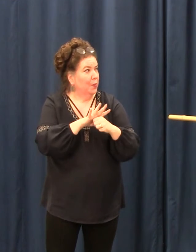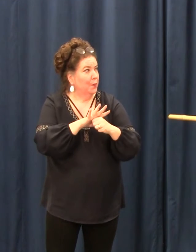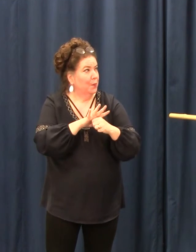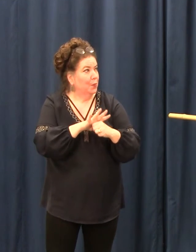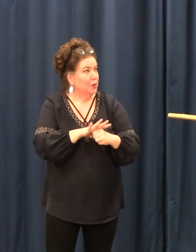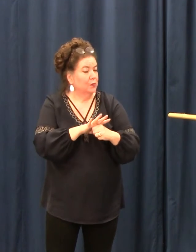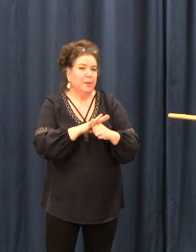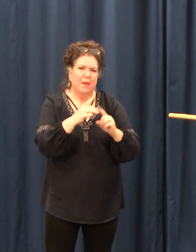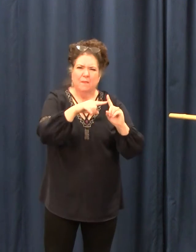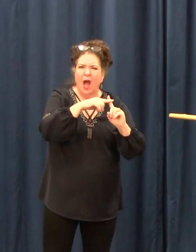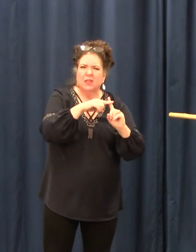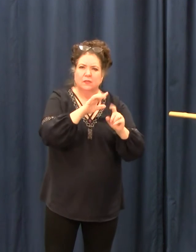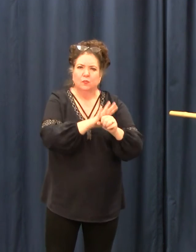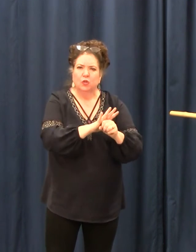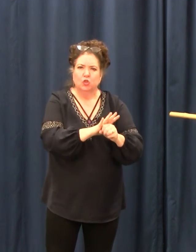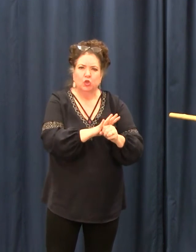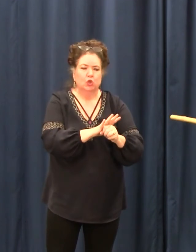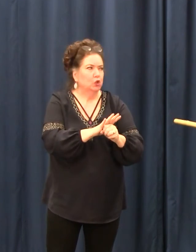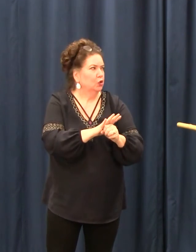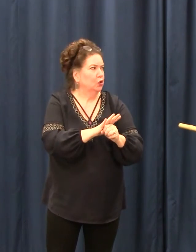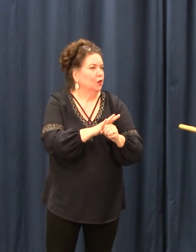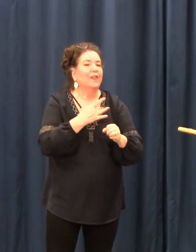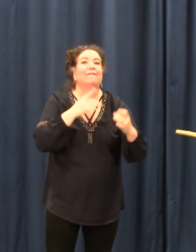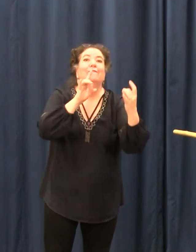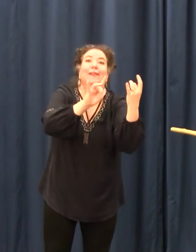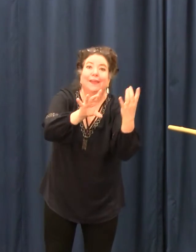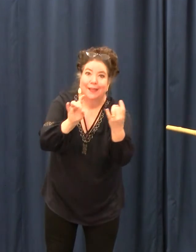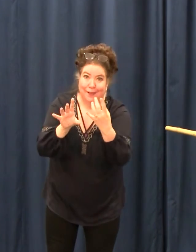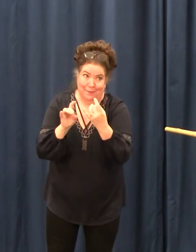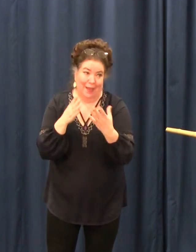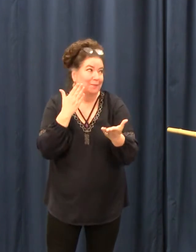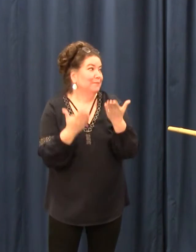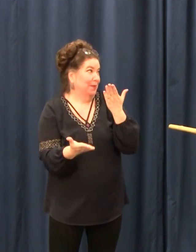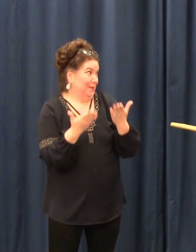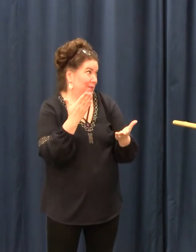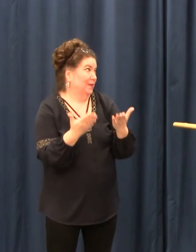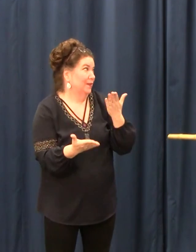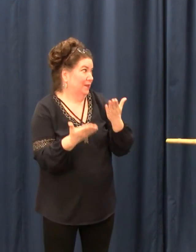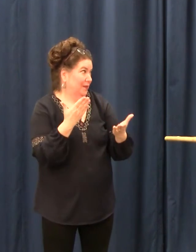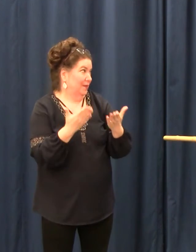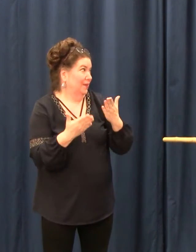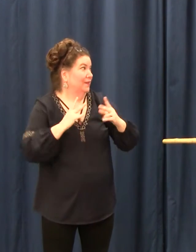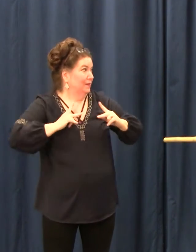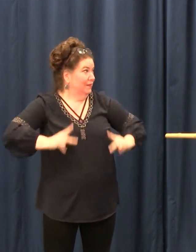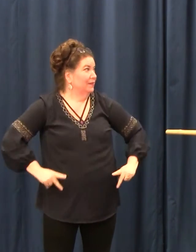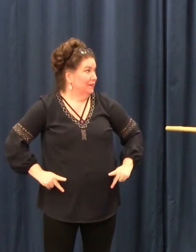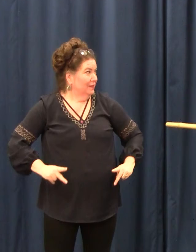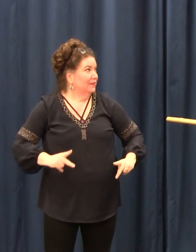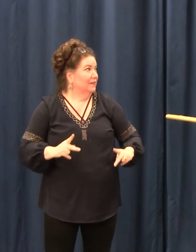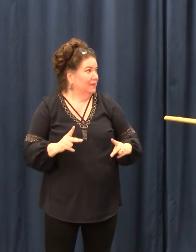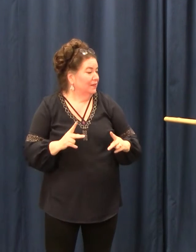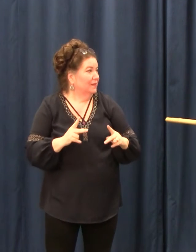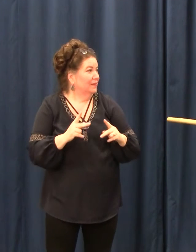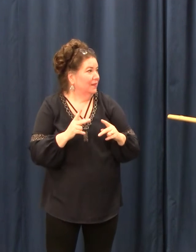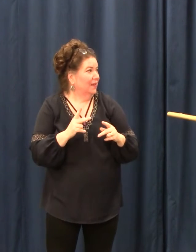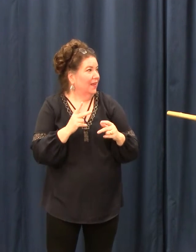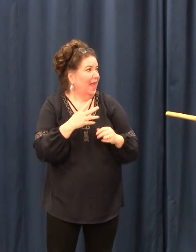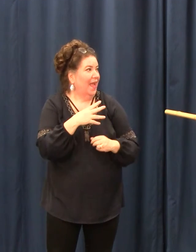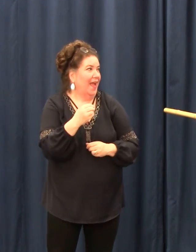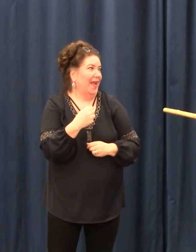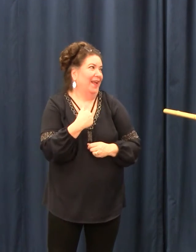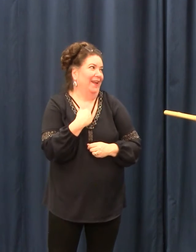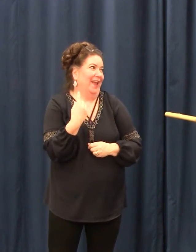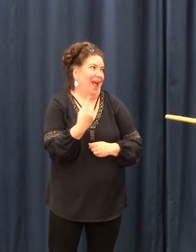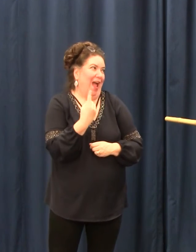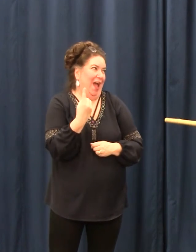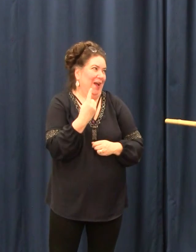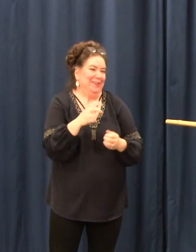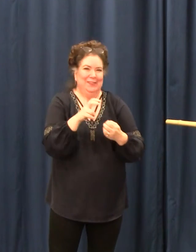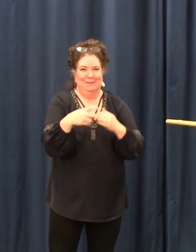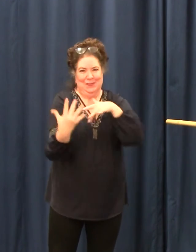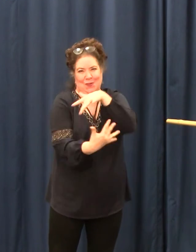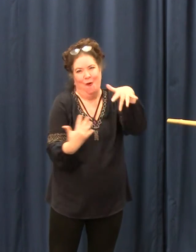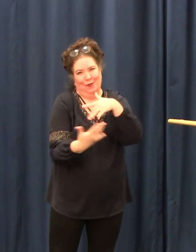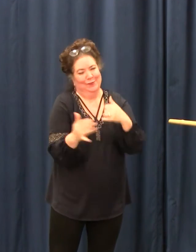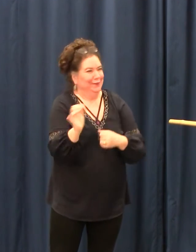positive pressure - the feedback, perhaps physically. And I always jump to socially..